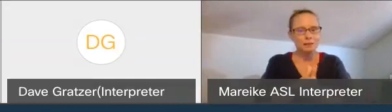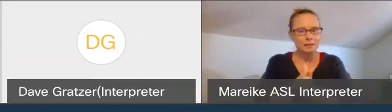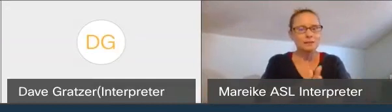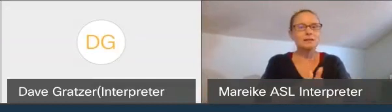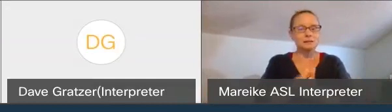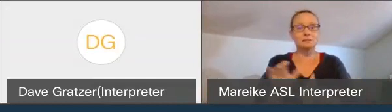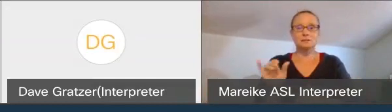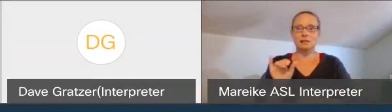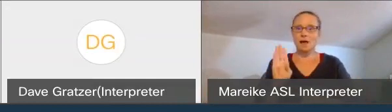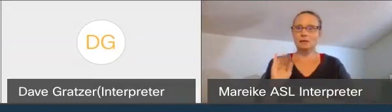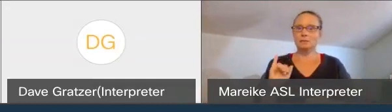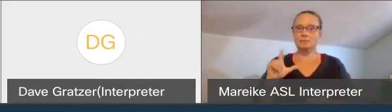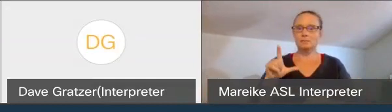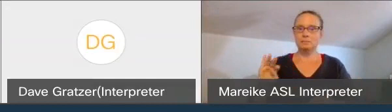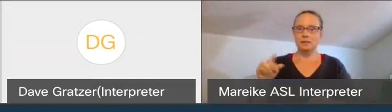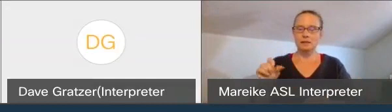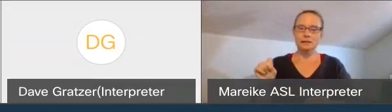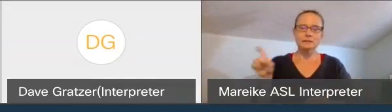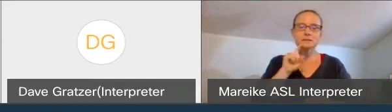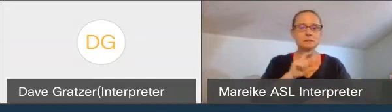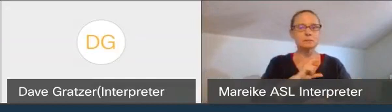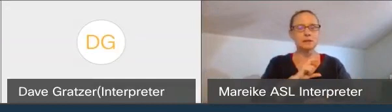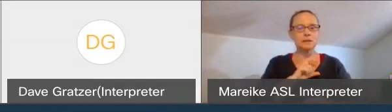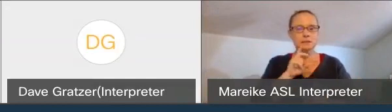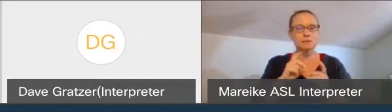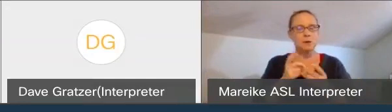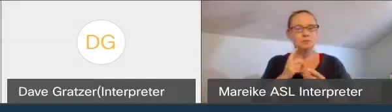um, Police Department did, to try something different,